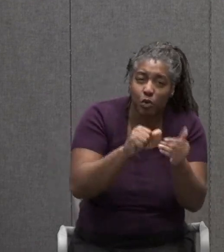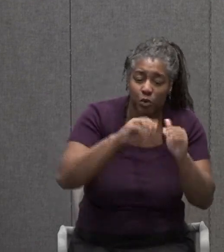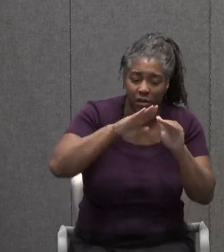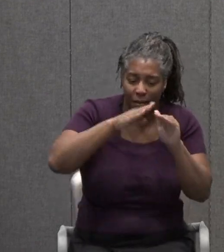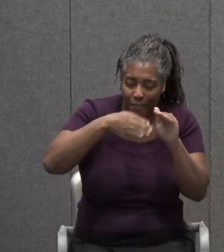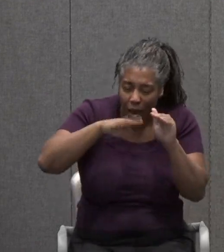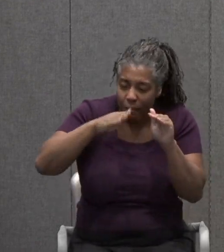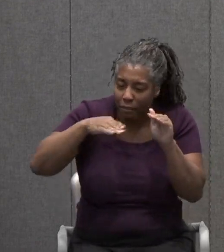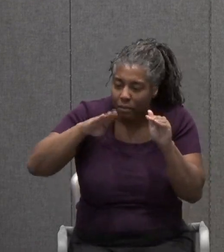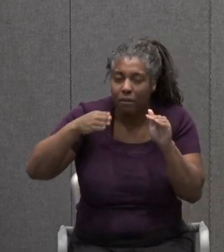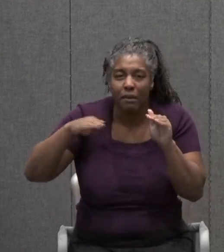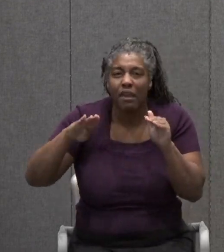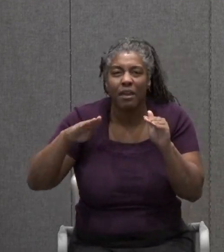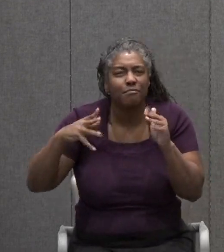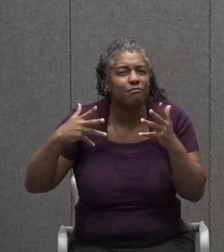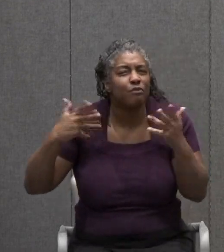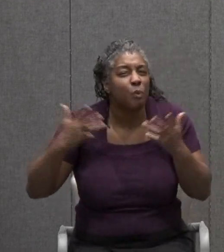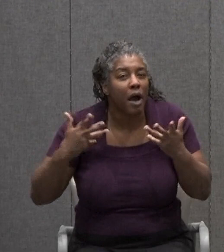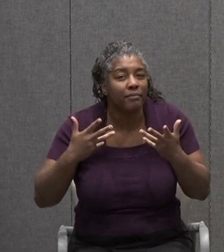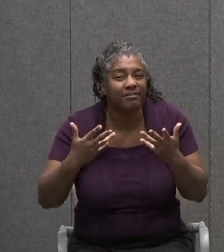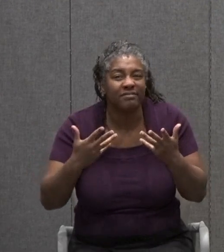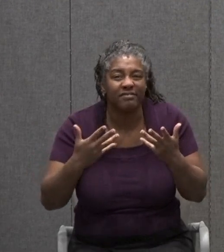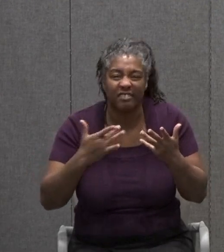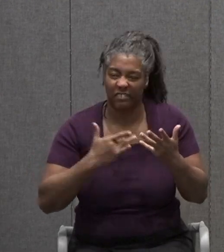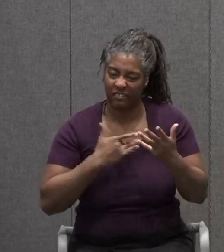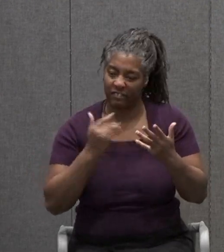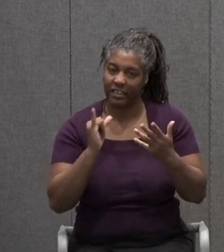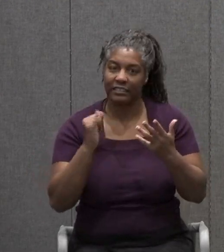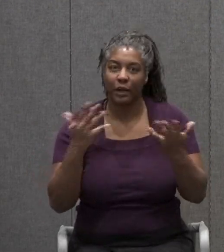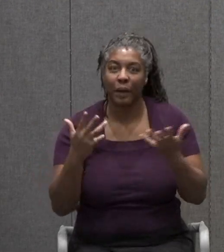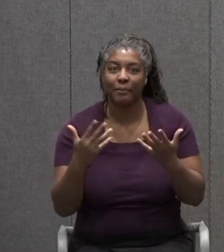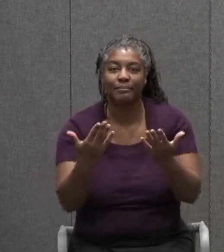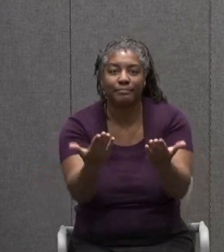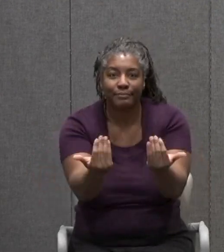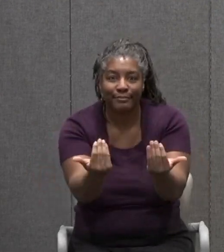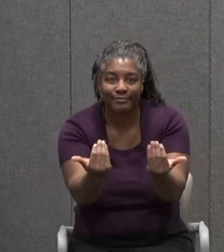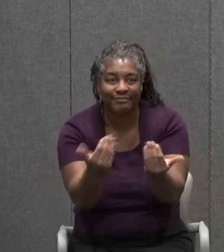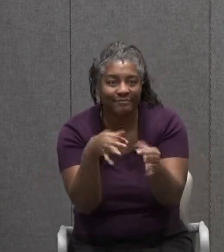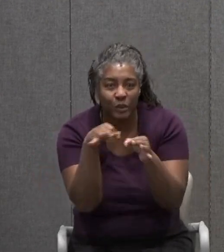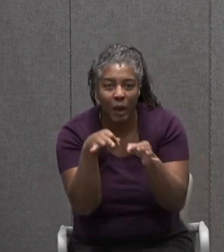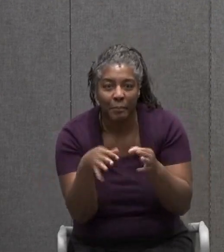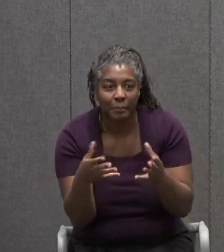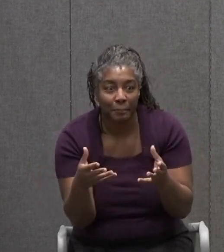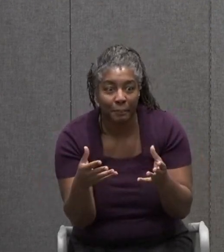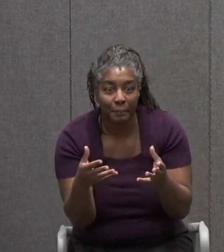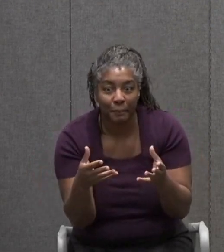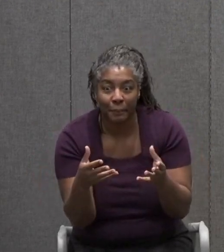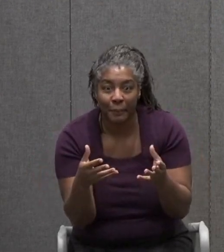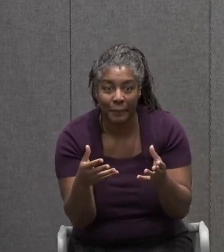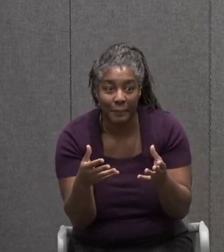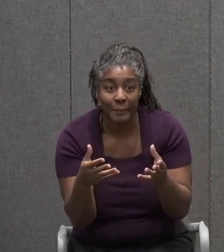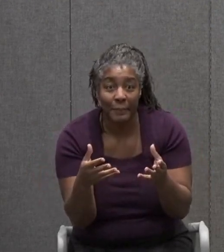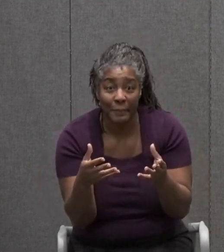What does it feel like? Awesome. So, now that we've done looking at it,